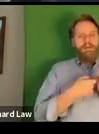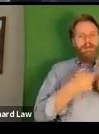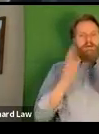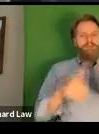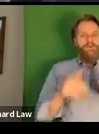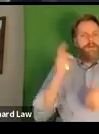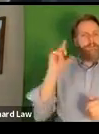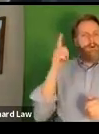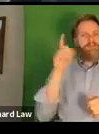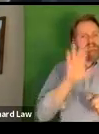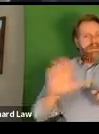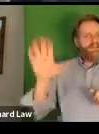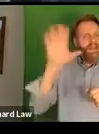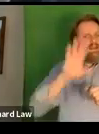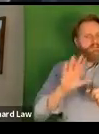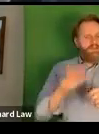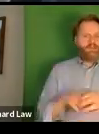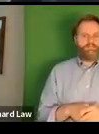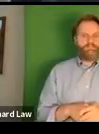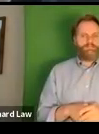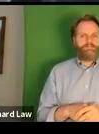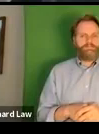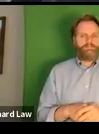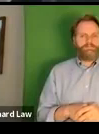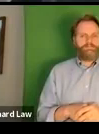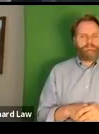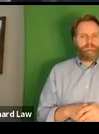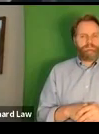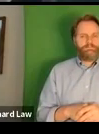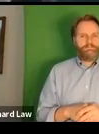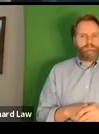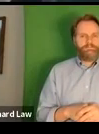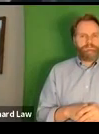but also I'm gonna ask Steve as well and it